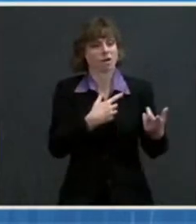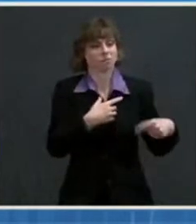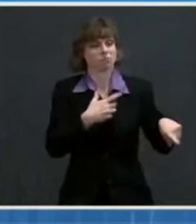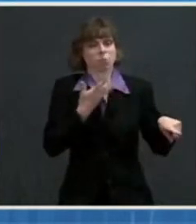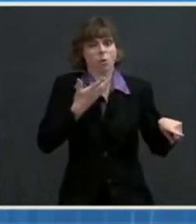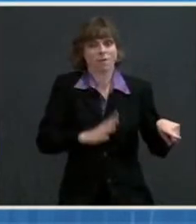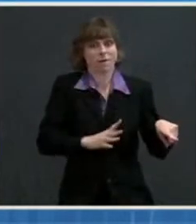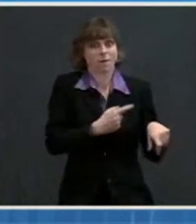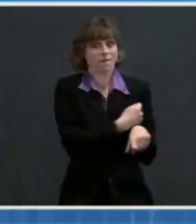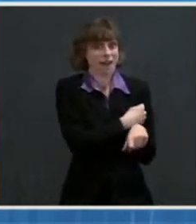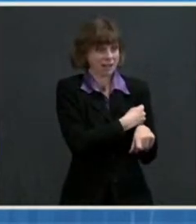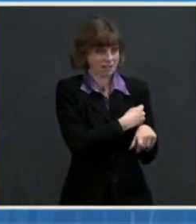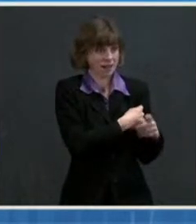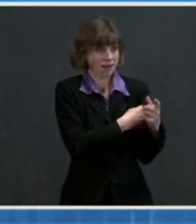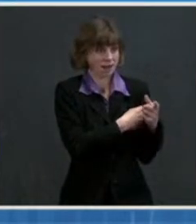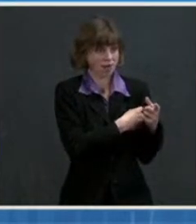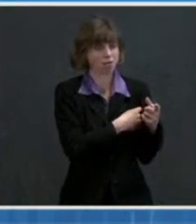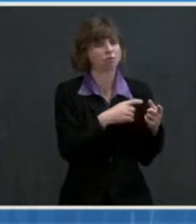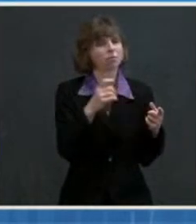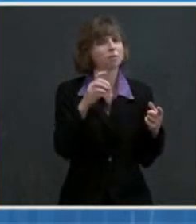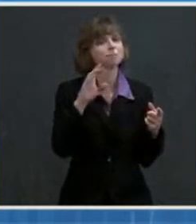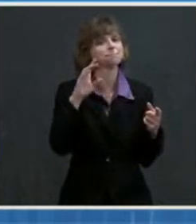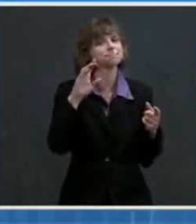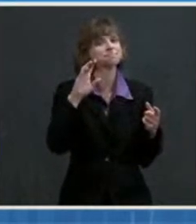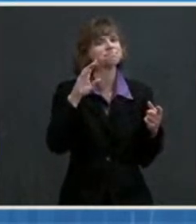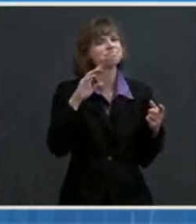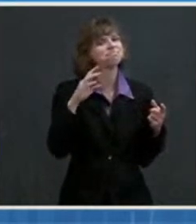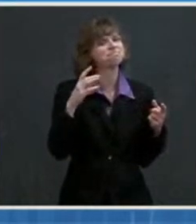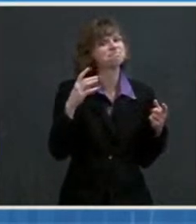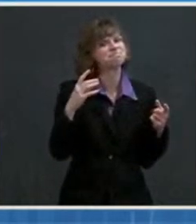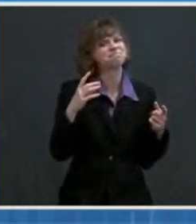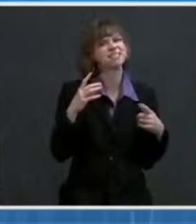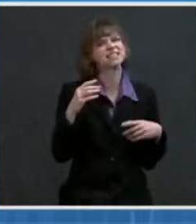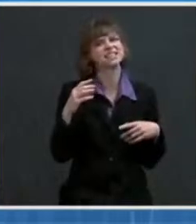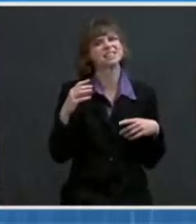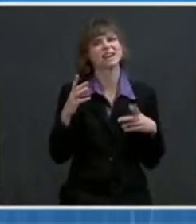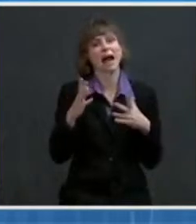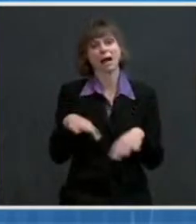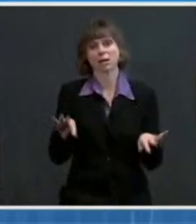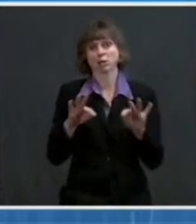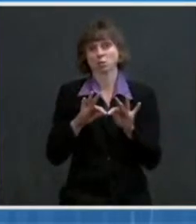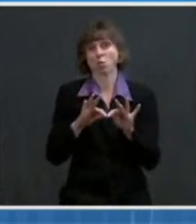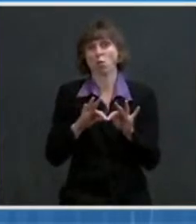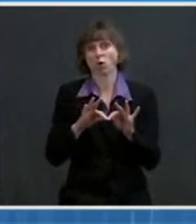DR. WILLINSKY OUTLINED A FIRST STEP FOR THOSE OF US WHO HAVE